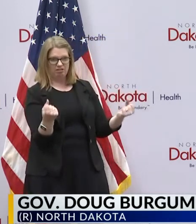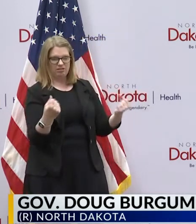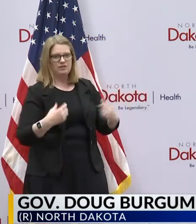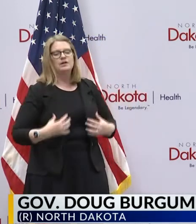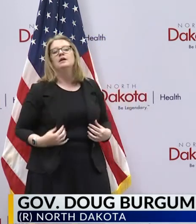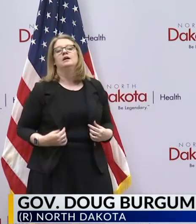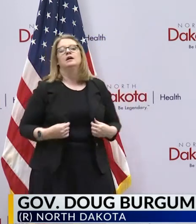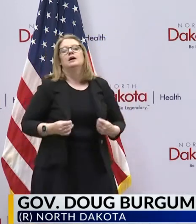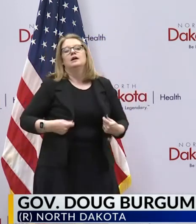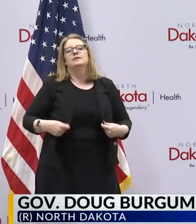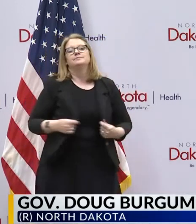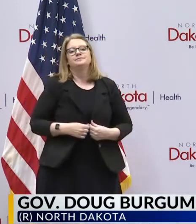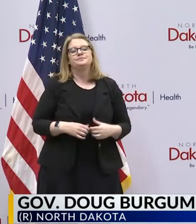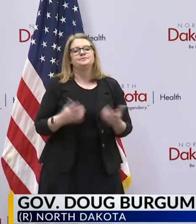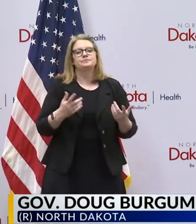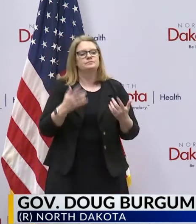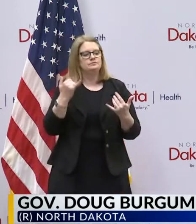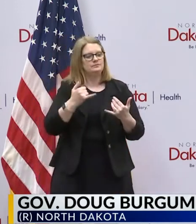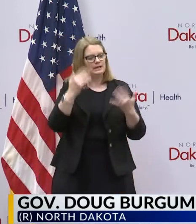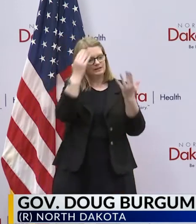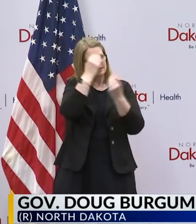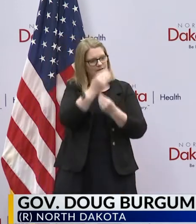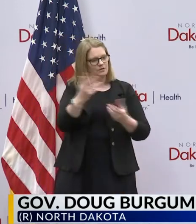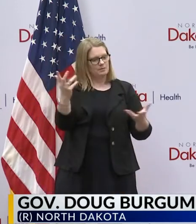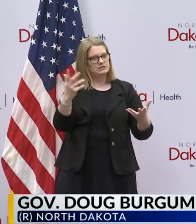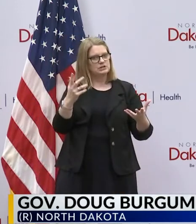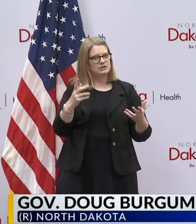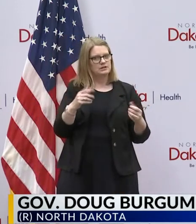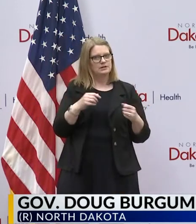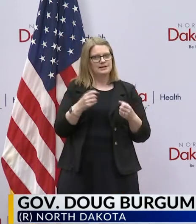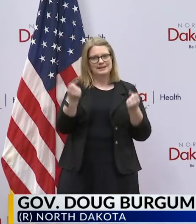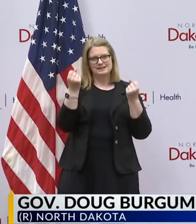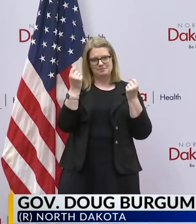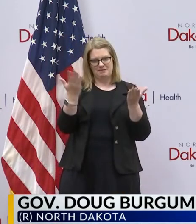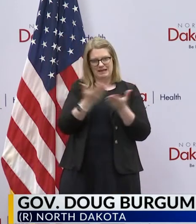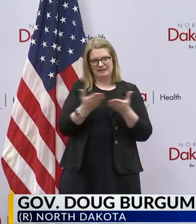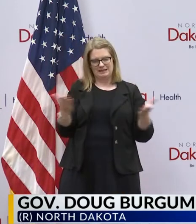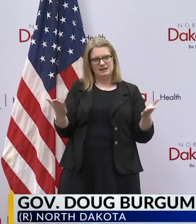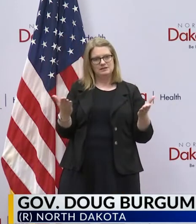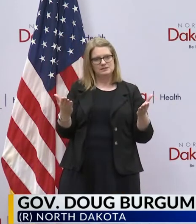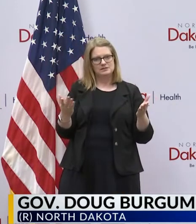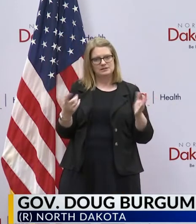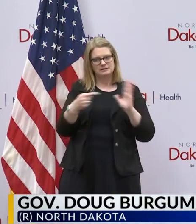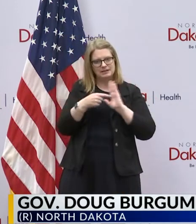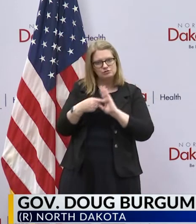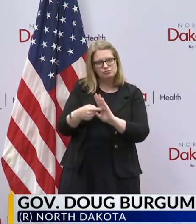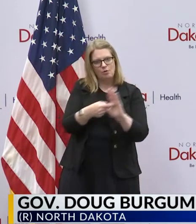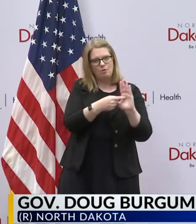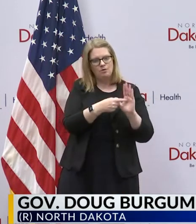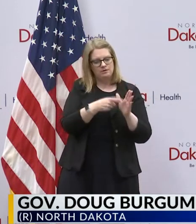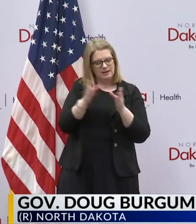ACCURATELY UNDERSTAND PUBLIC HEALTH. BUT I WANT TO JUST TOUCH HAVING SHARED THE DATA, I WANT TO SAY